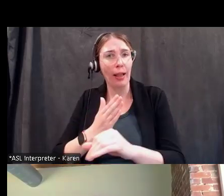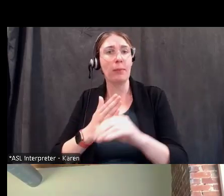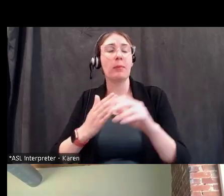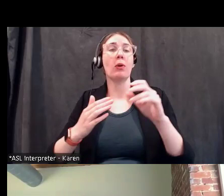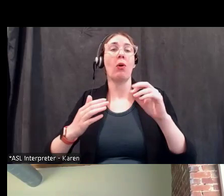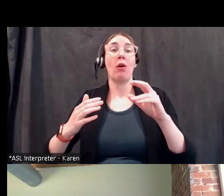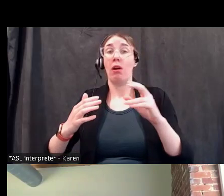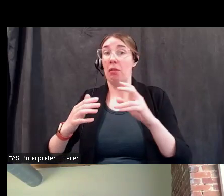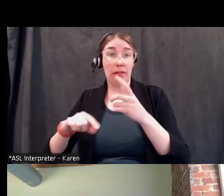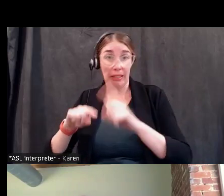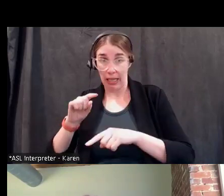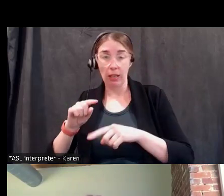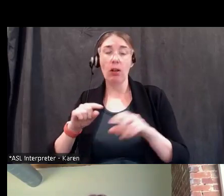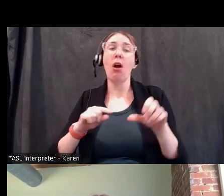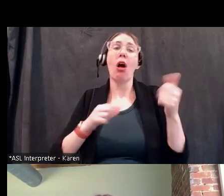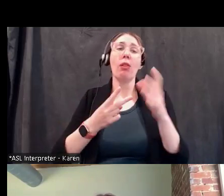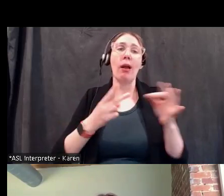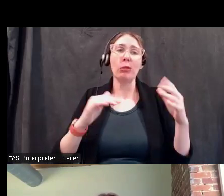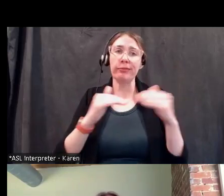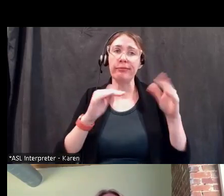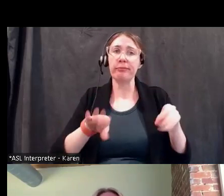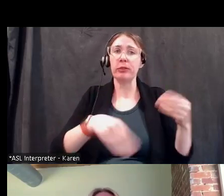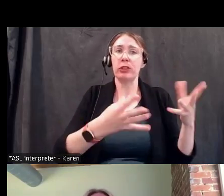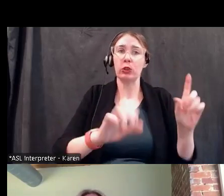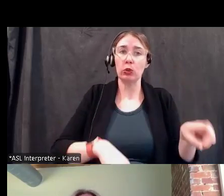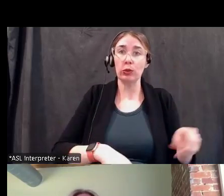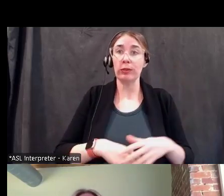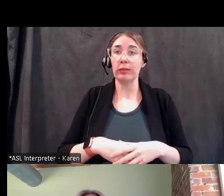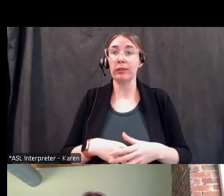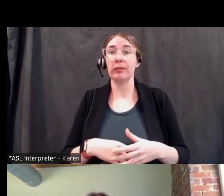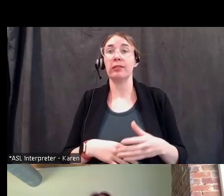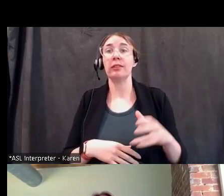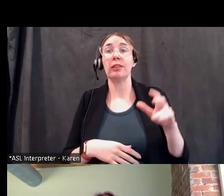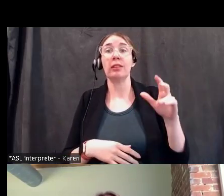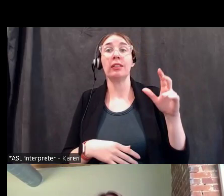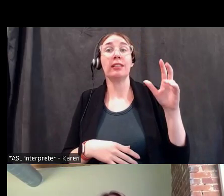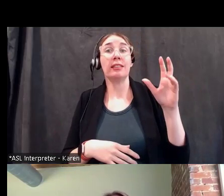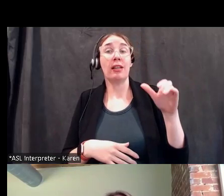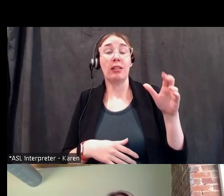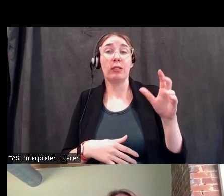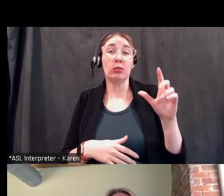In 2020 there were 23 colleges and universities in the U.S. that offered adaptive sports programs.